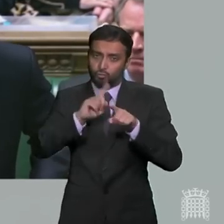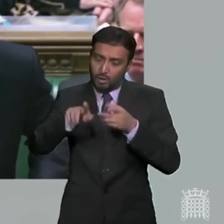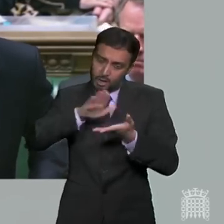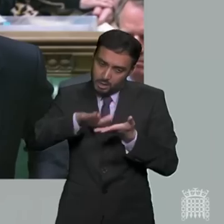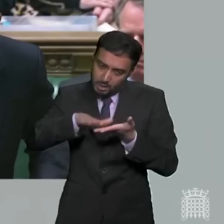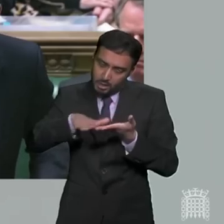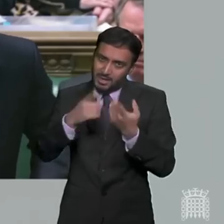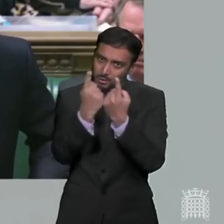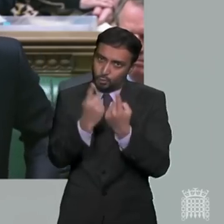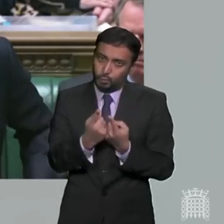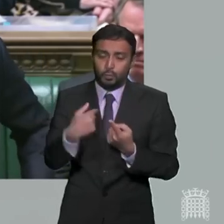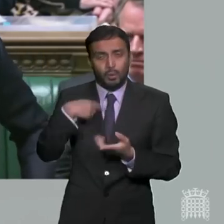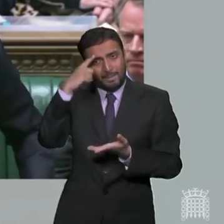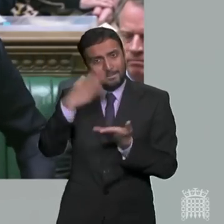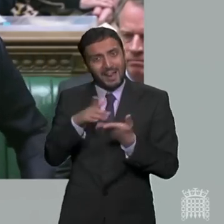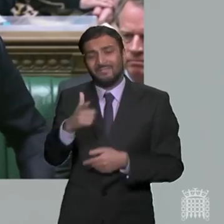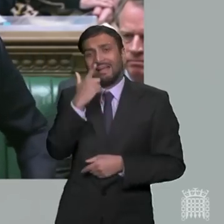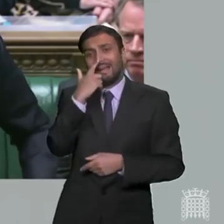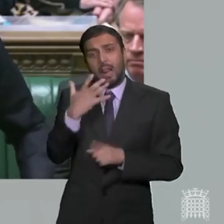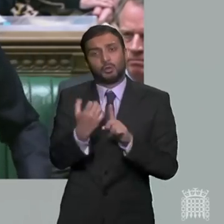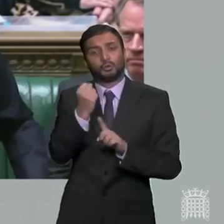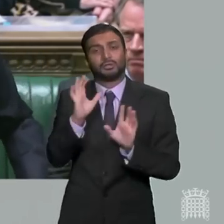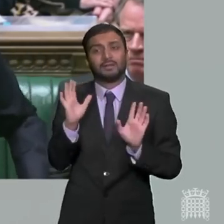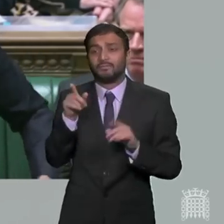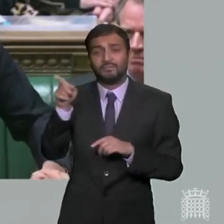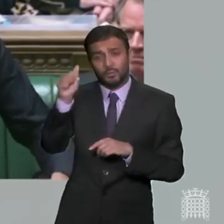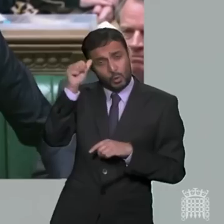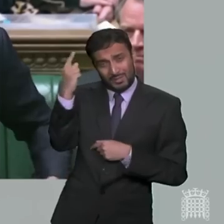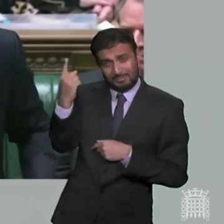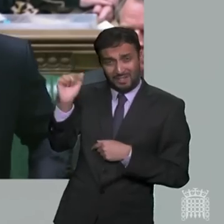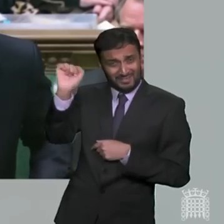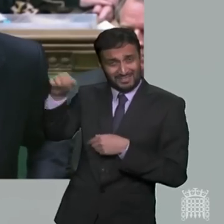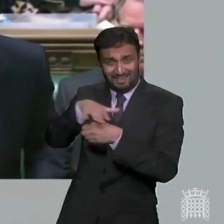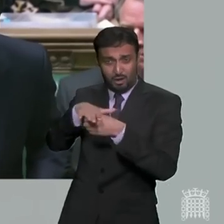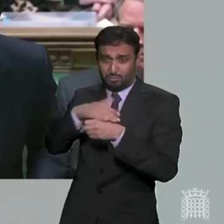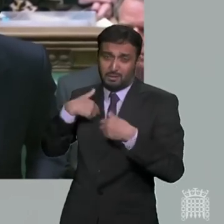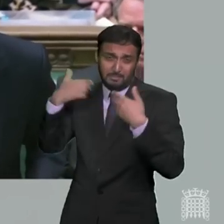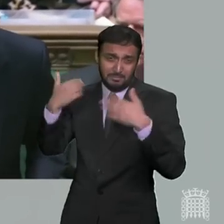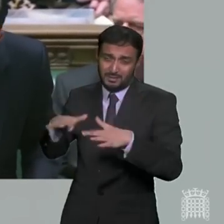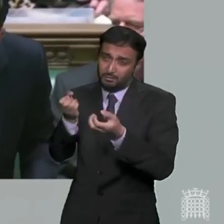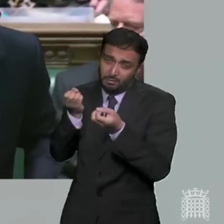The hon. Member should know that in his own constituency we have been able to support culture and tourism,